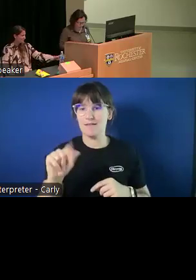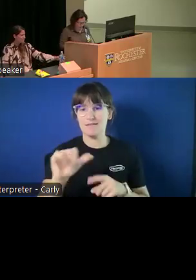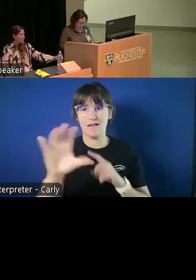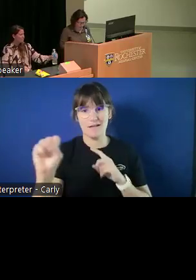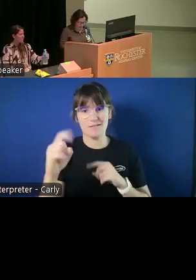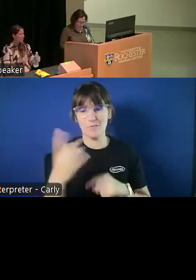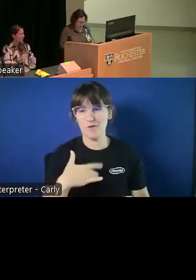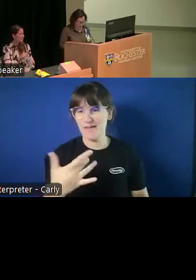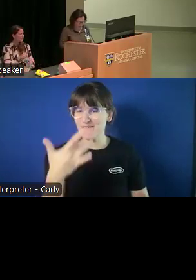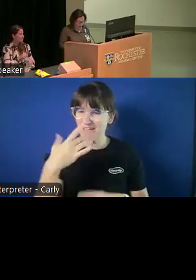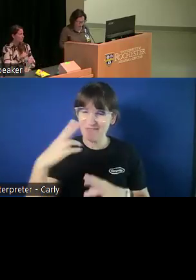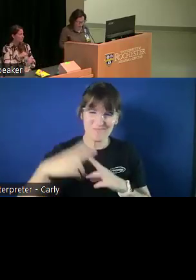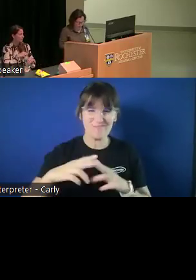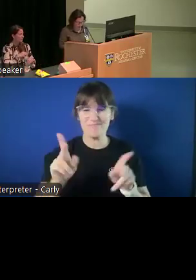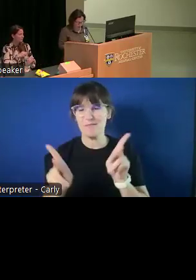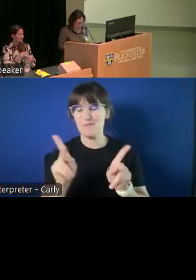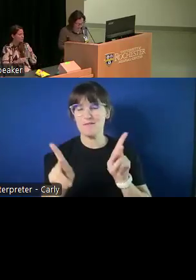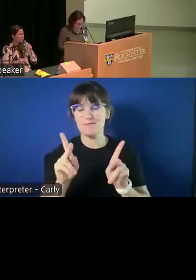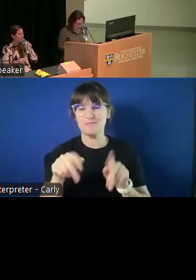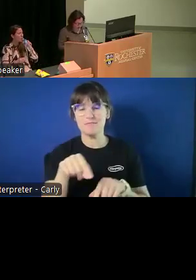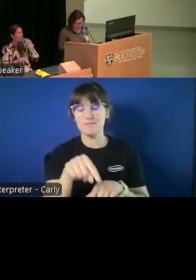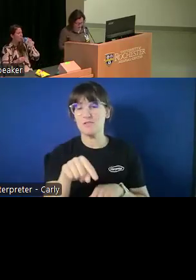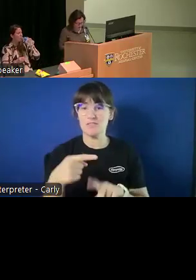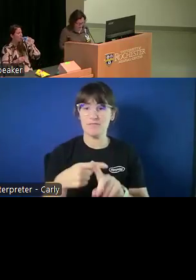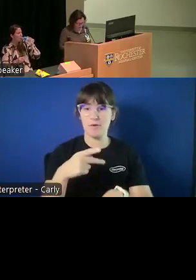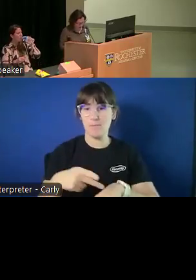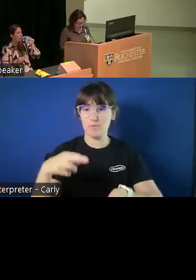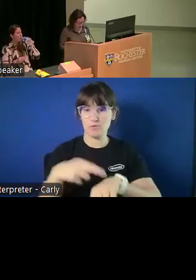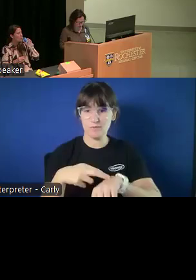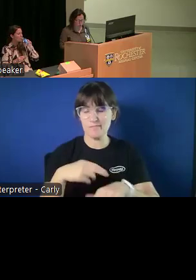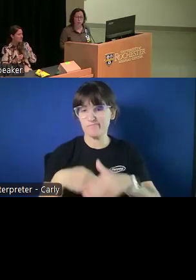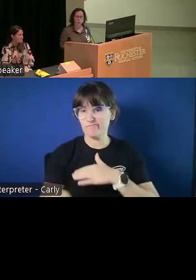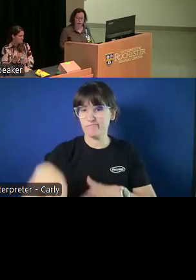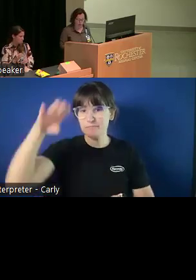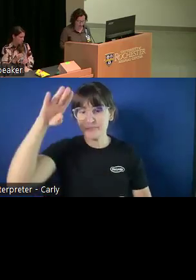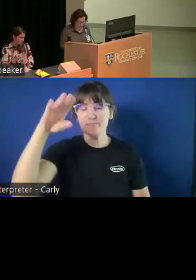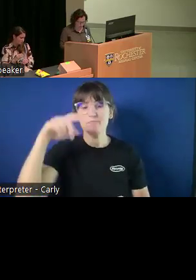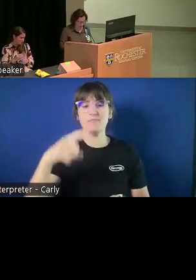favorite people um a native of Puerto Rico she has over 33 years of experience working in the fields